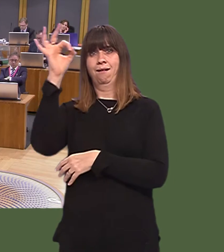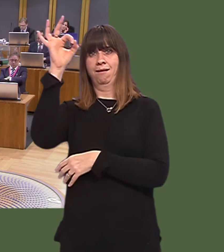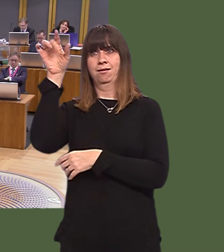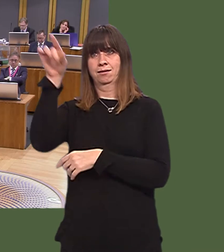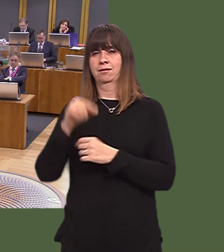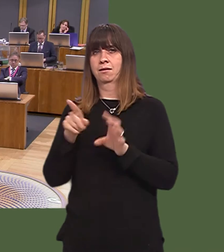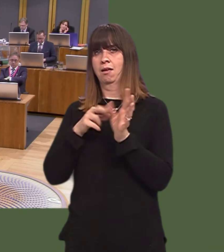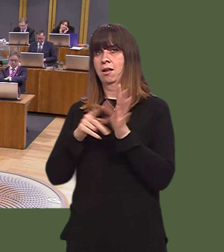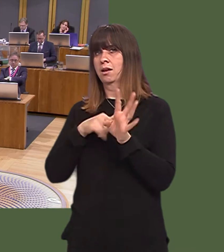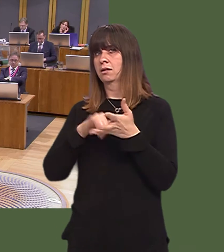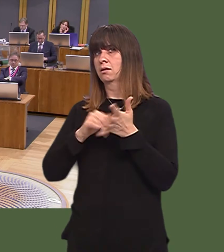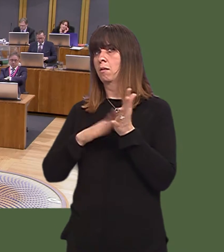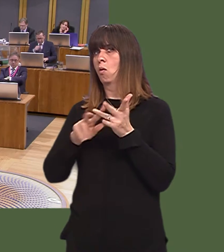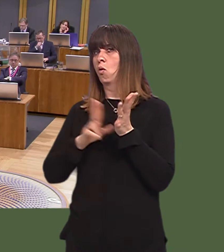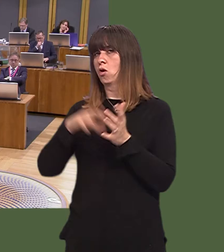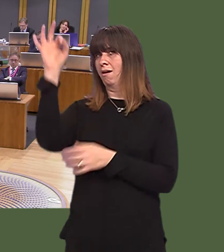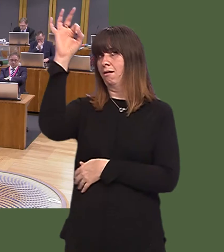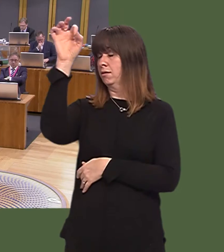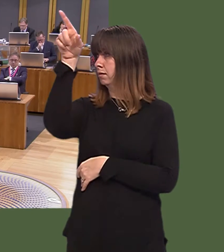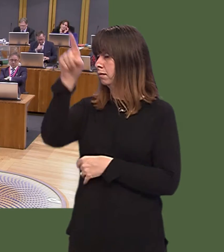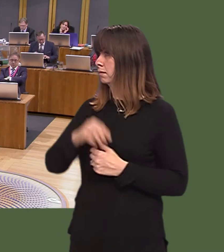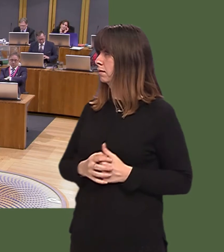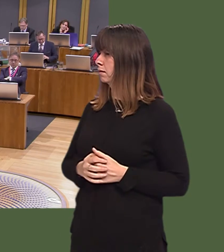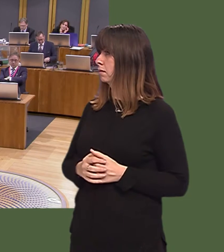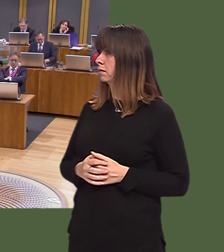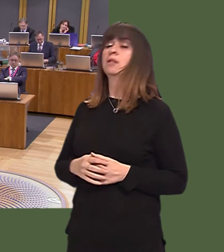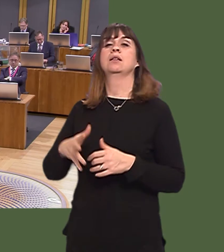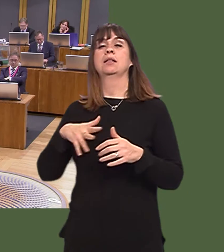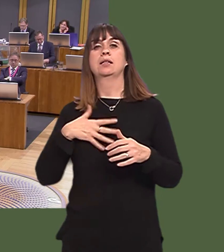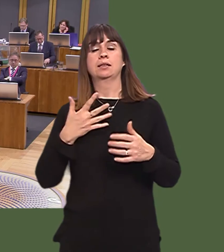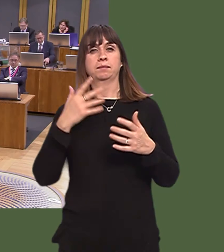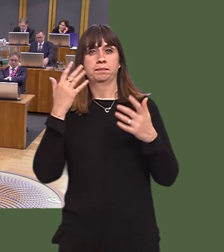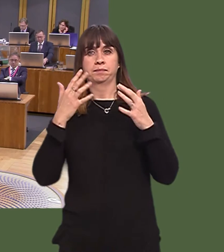the National Grid to ensure that its proposals for the new line across Anglesey are fit for